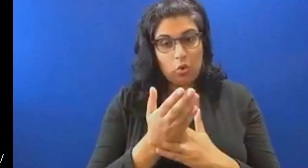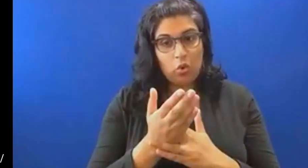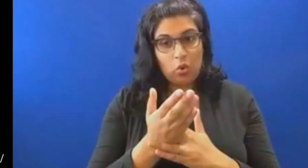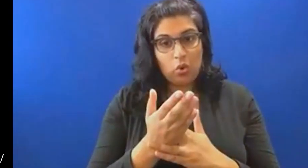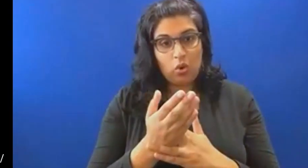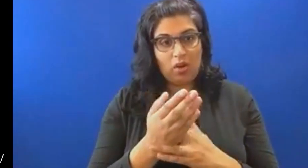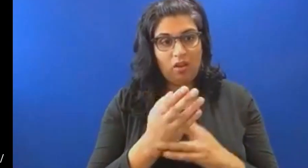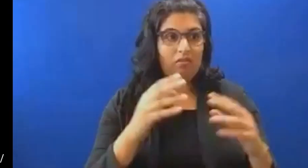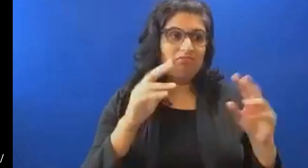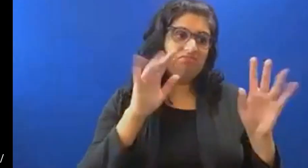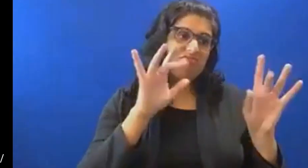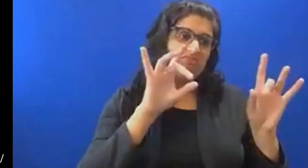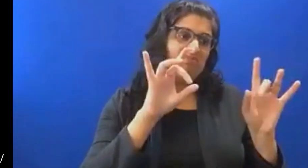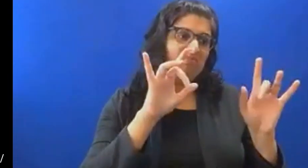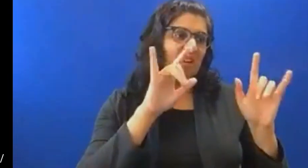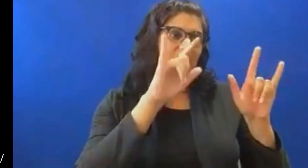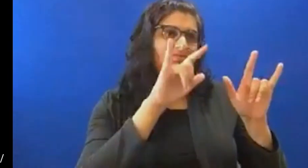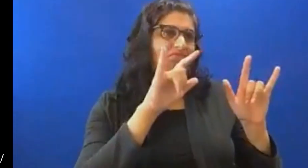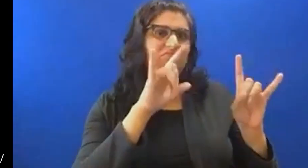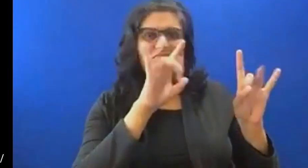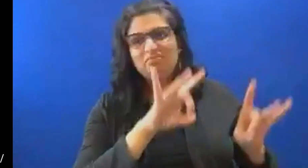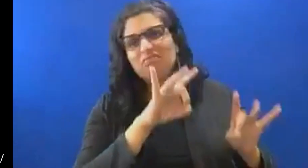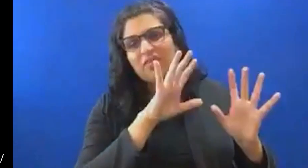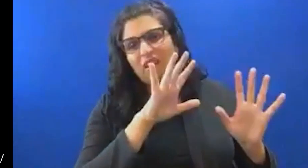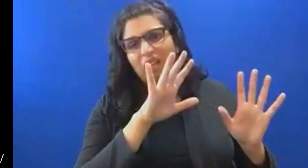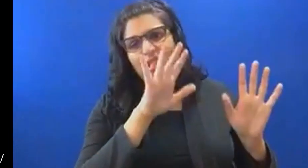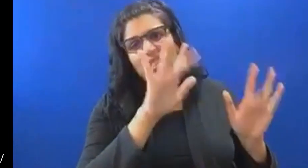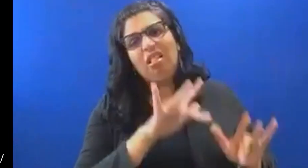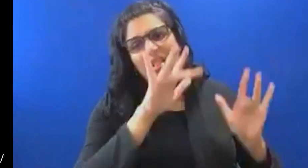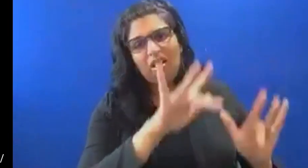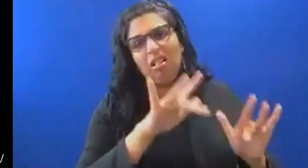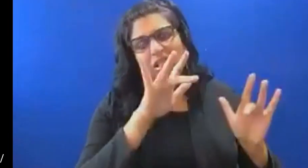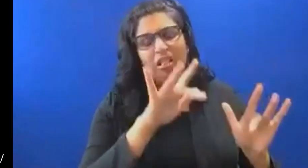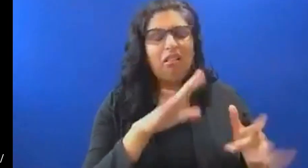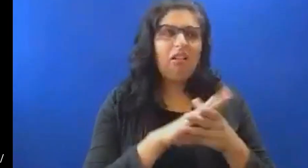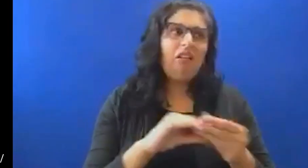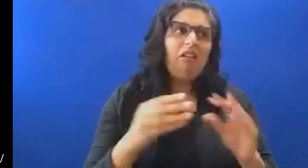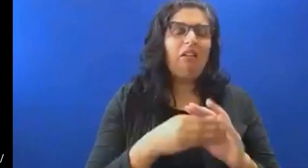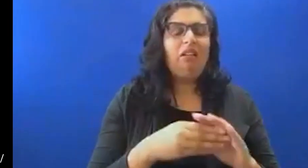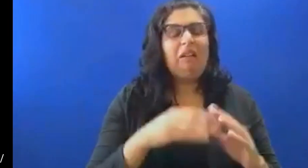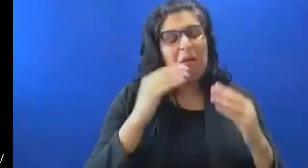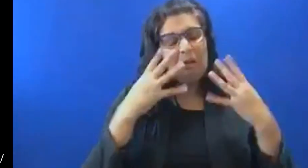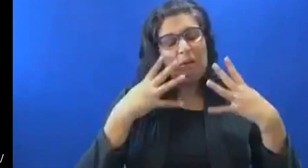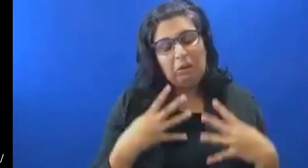So, seeing it very much as a story of tragedy, as a story of overcoming, as a story of someone